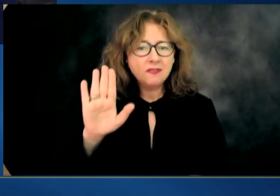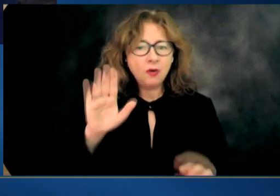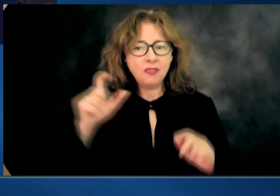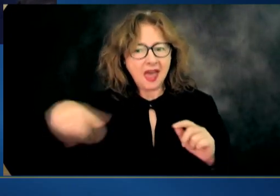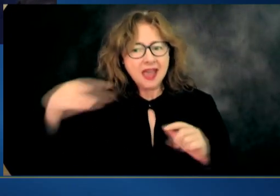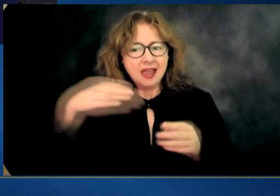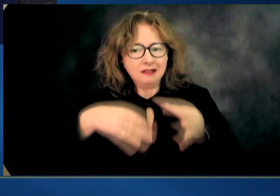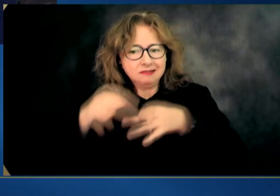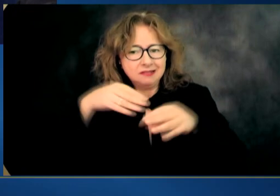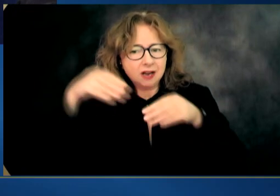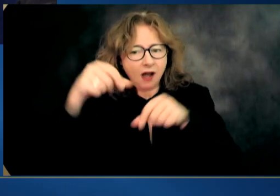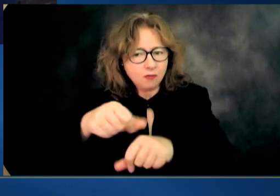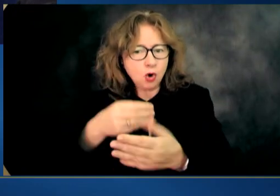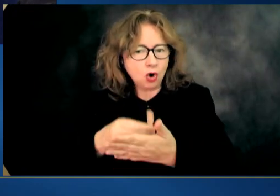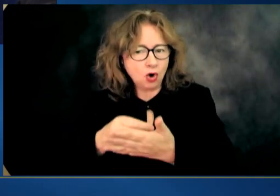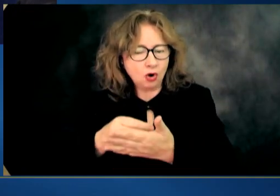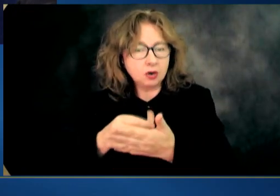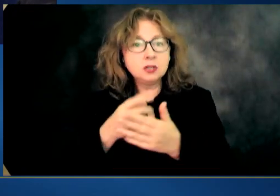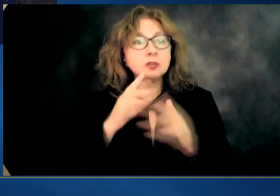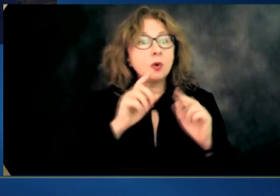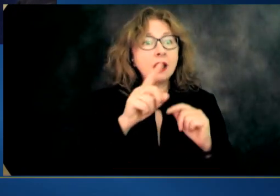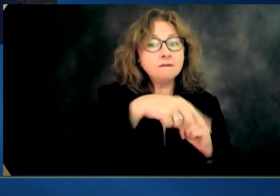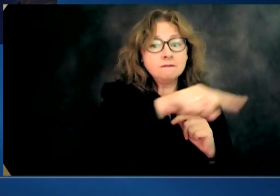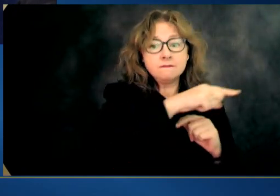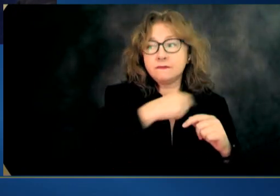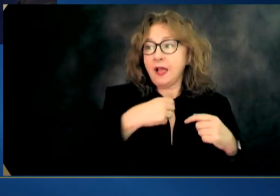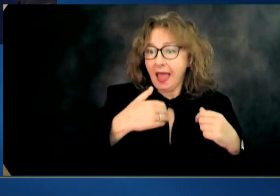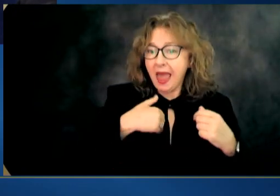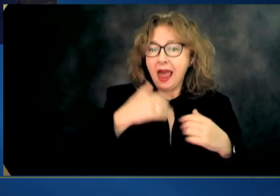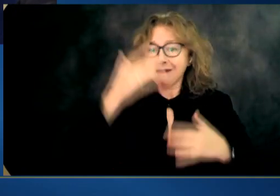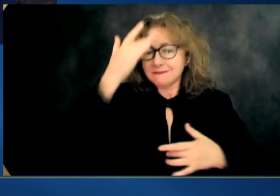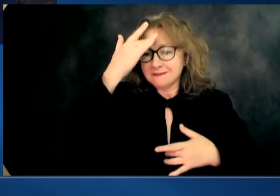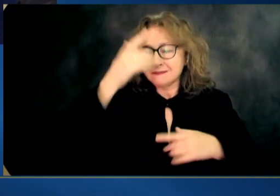for people where a financial barrier may be in place, the NIH can help solve that problem.